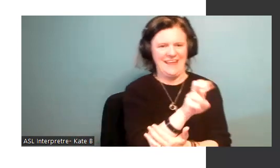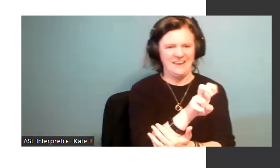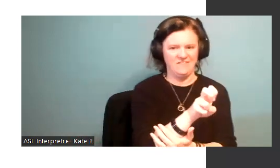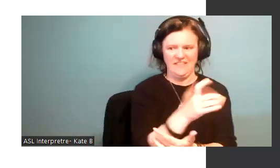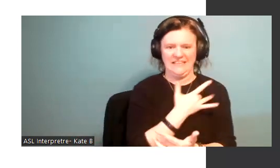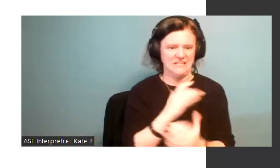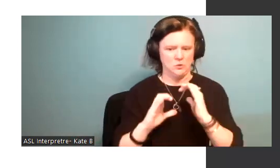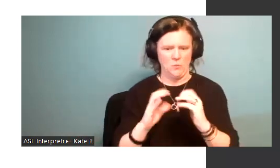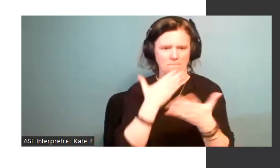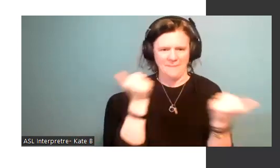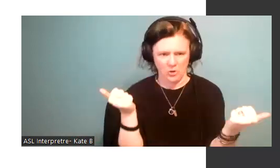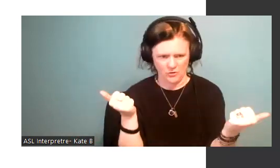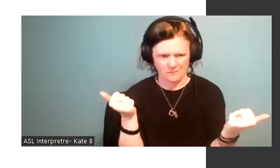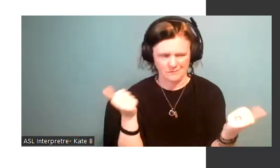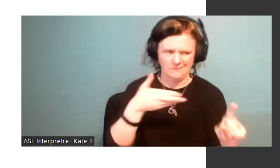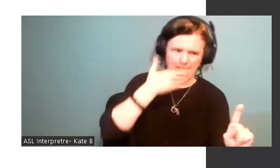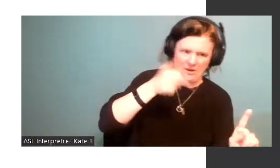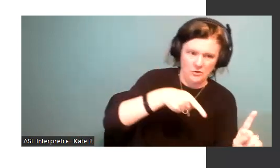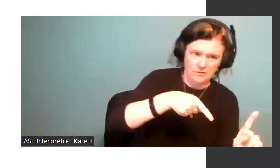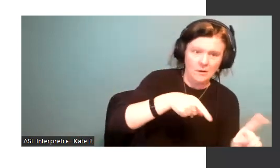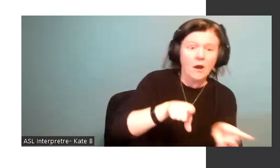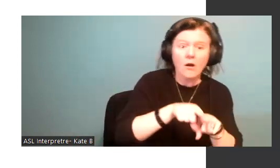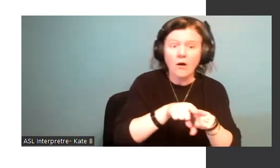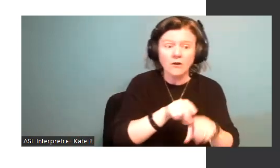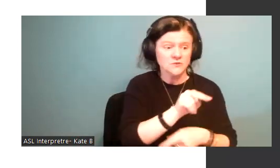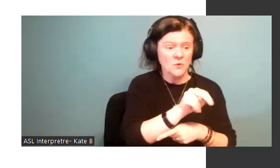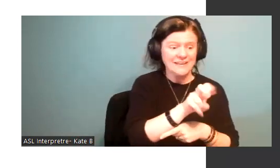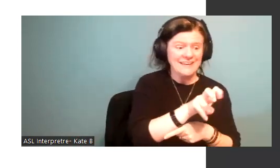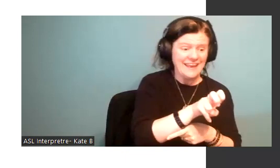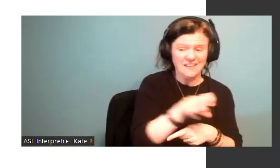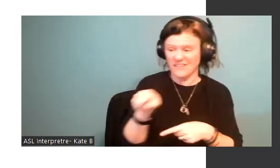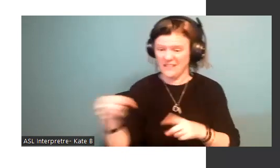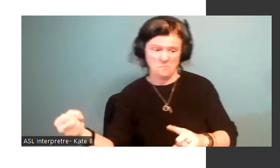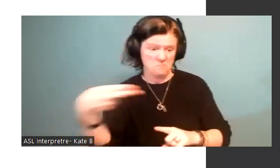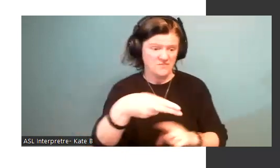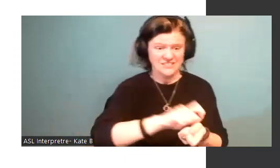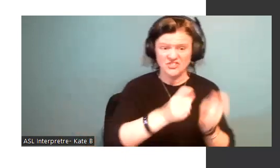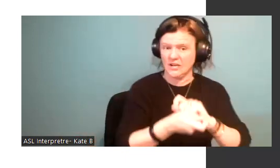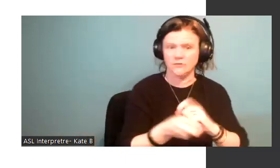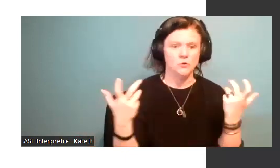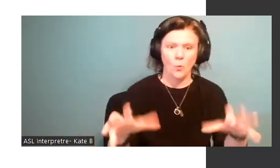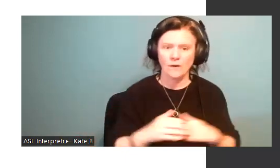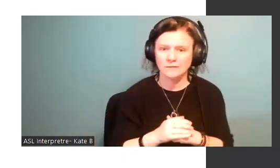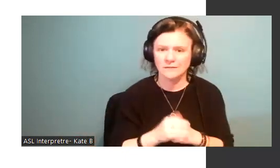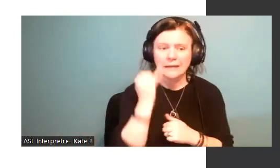built into it NAV for navigation. Screen readers are also more tuned to work with native elements.